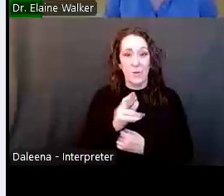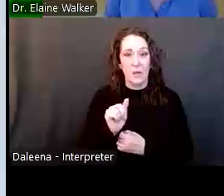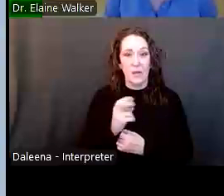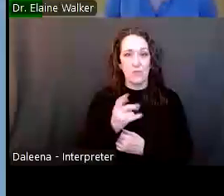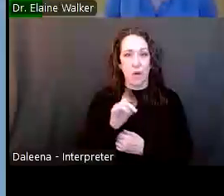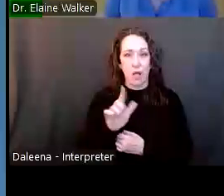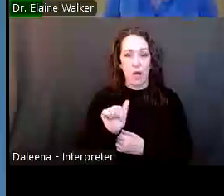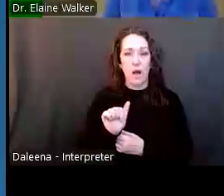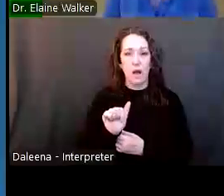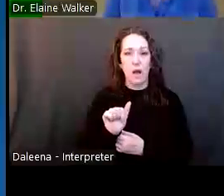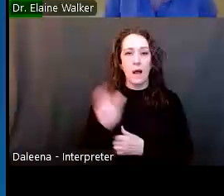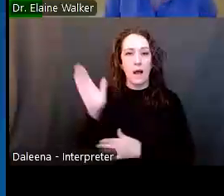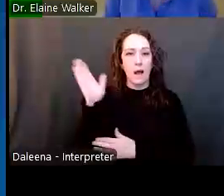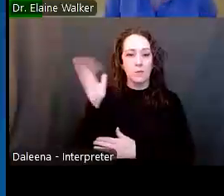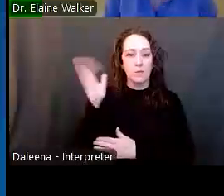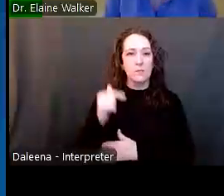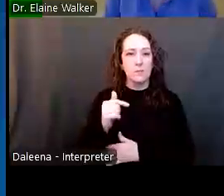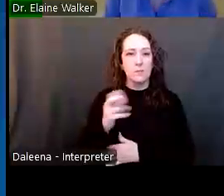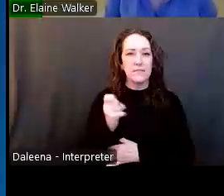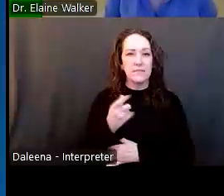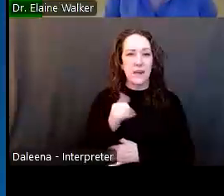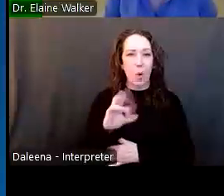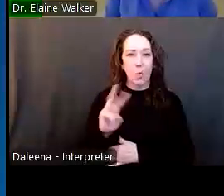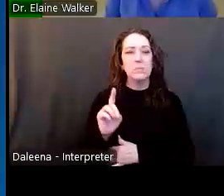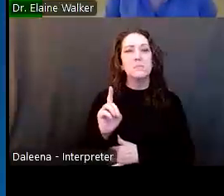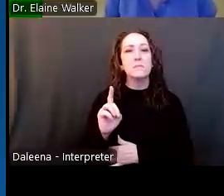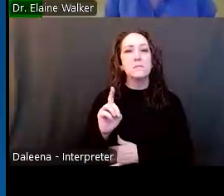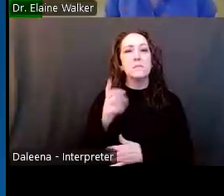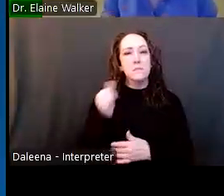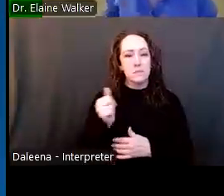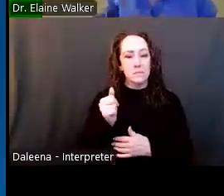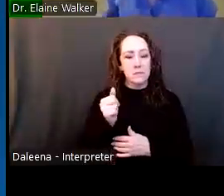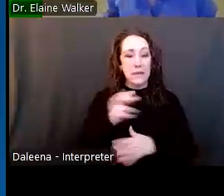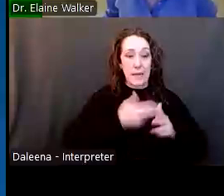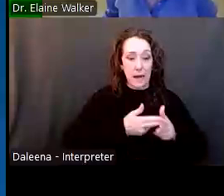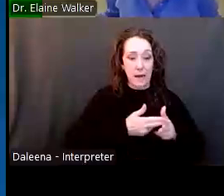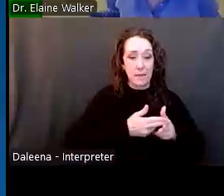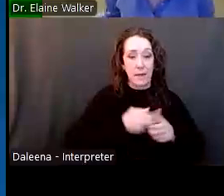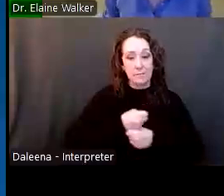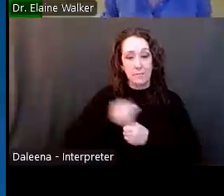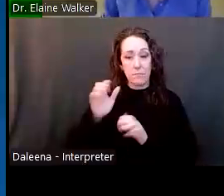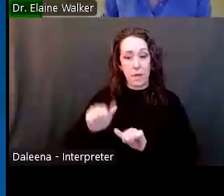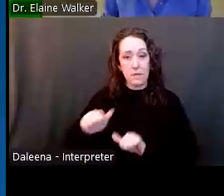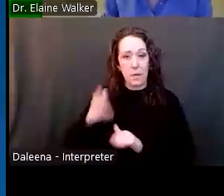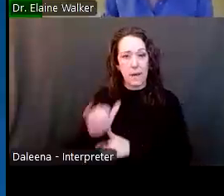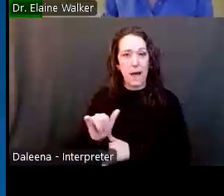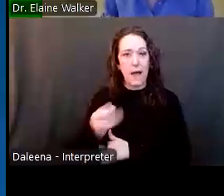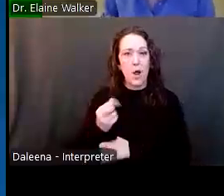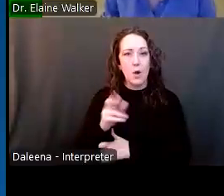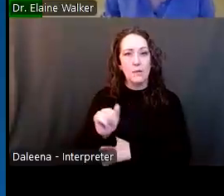is an endowed lecture um named after and made possible by Henry nzala who did his